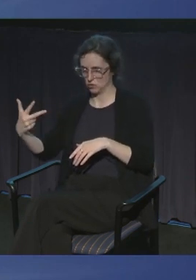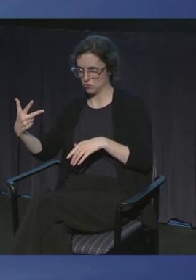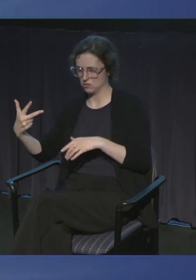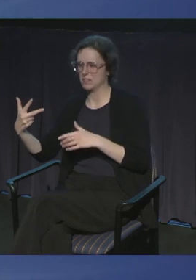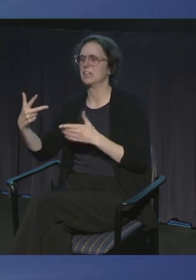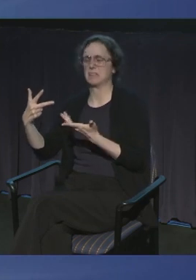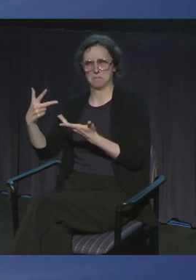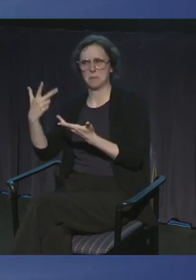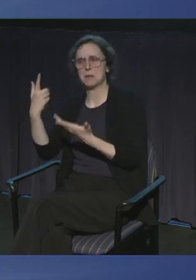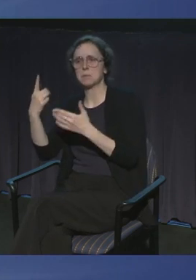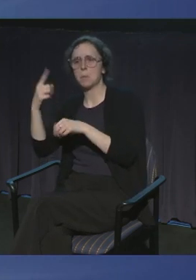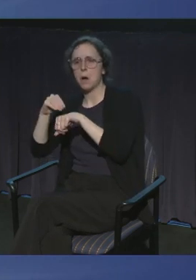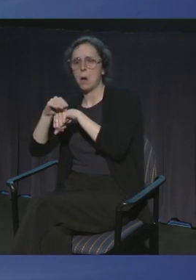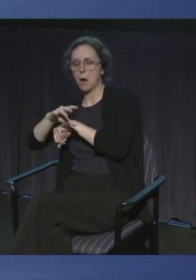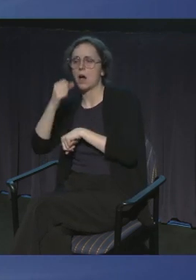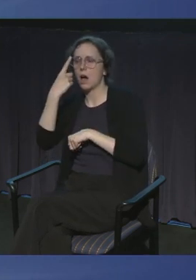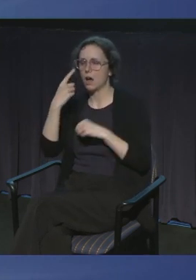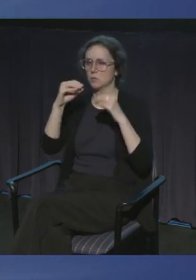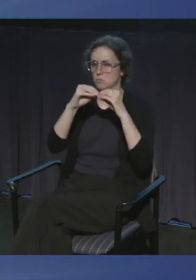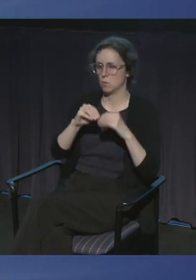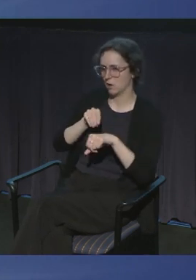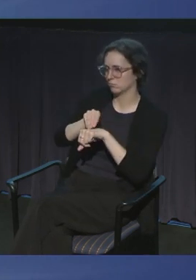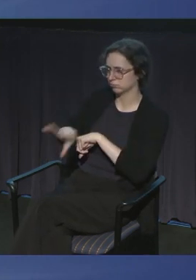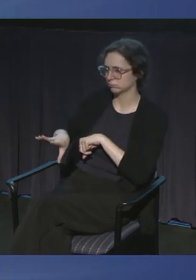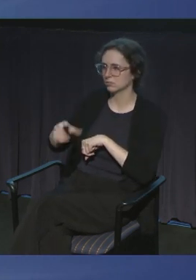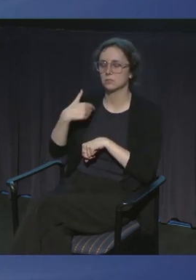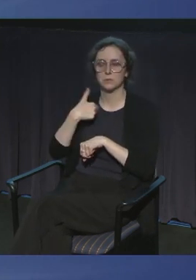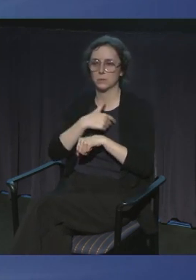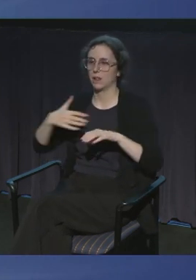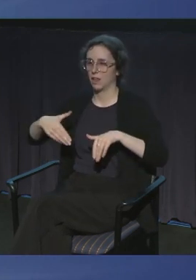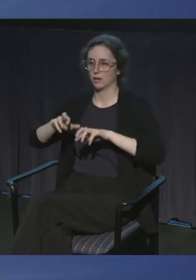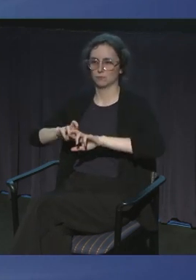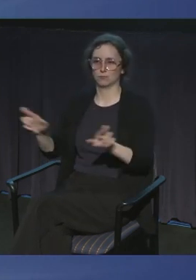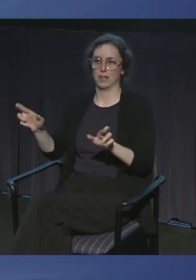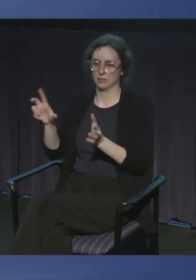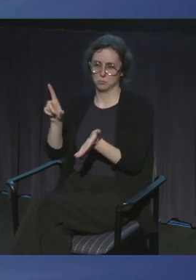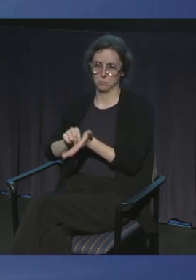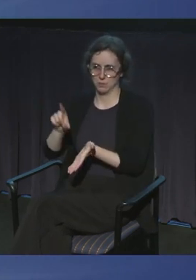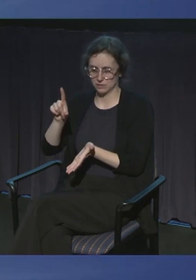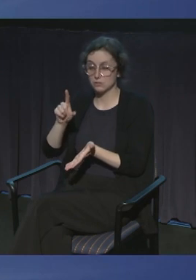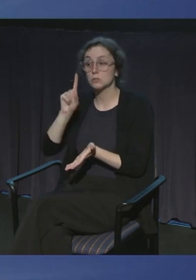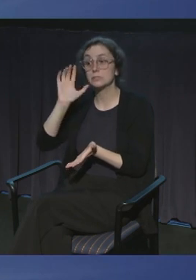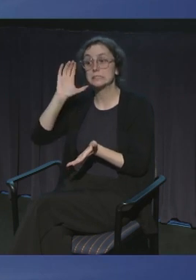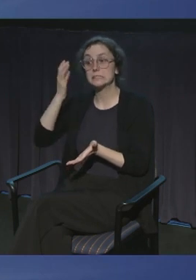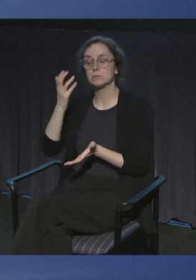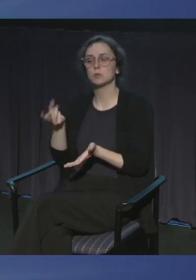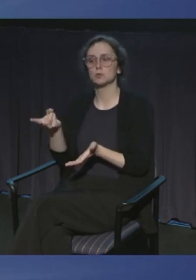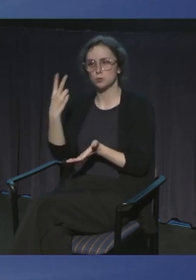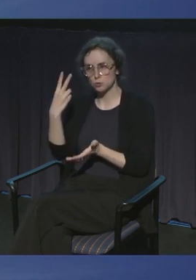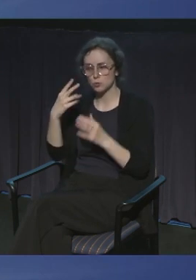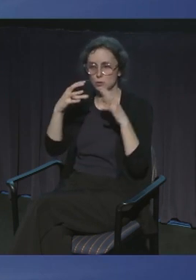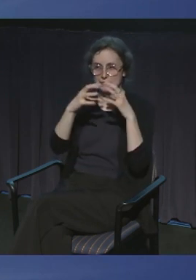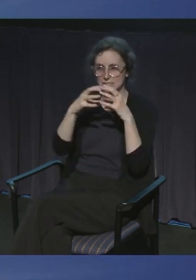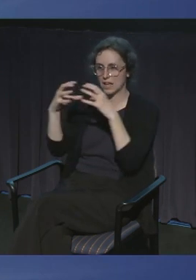ARE WORKING ON THAT RIGHT NOW AND WE HAVE SOME INDICATION BUT IT IS NOT QUITE READY FOR PRIME TIME. SO REALLY TWO DIFFERENT CELL CULTURES HAVE TO COME